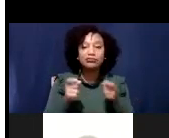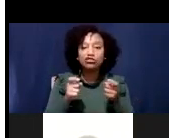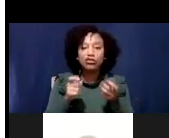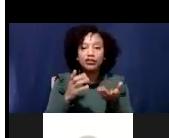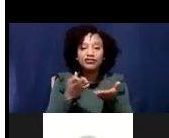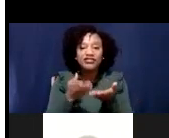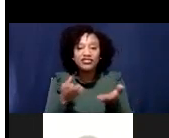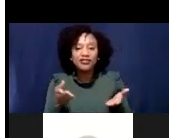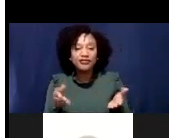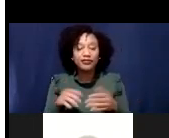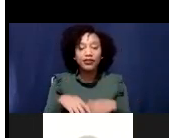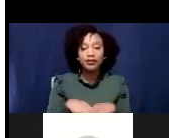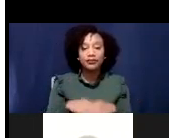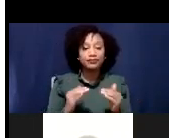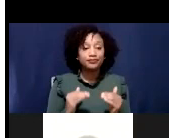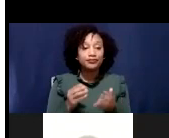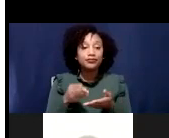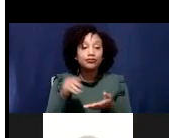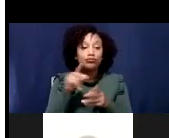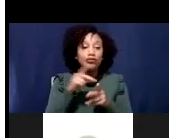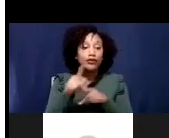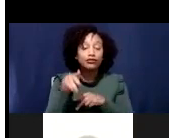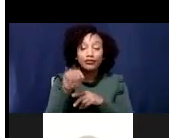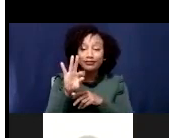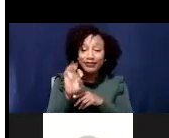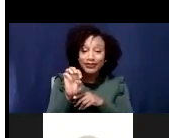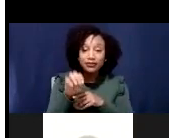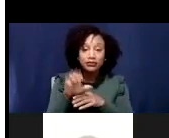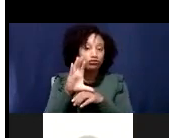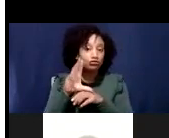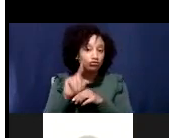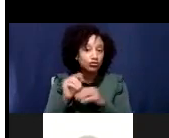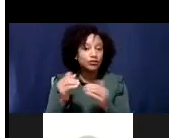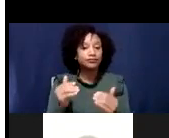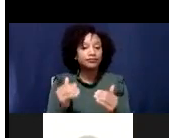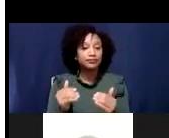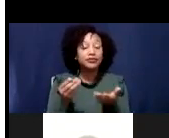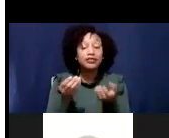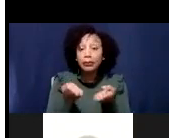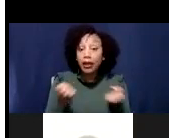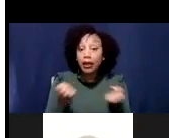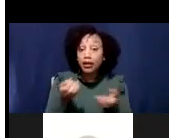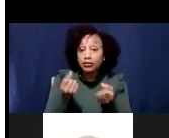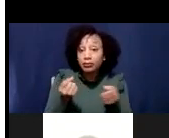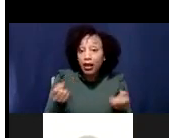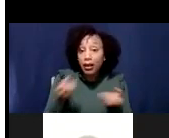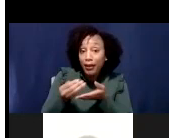for professional fees or consultants, to purchase supplies for your project or program,